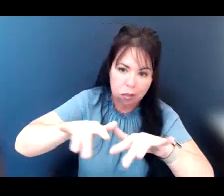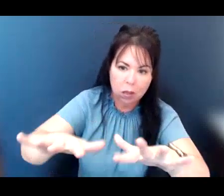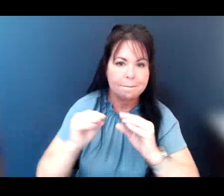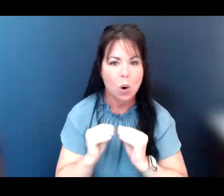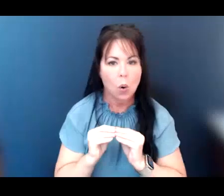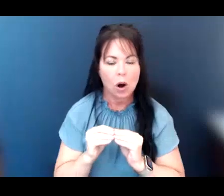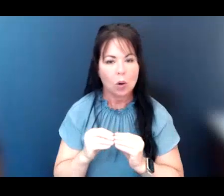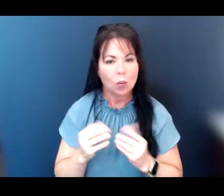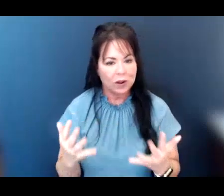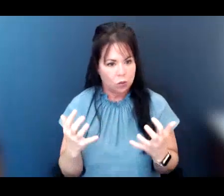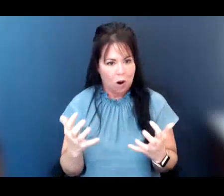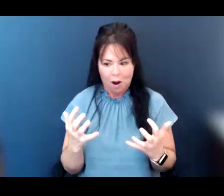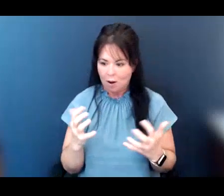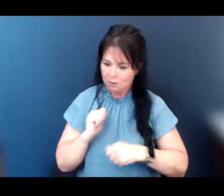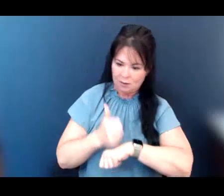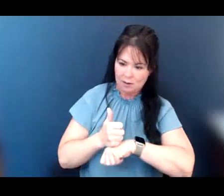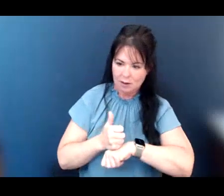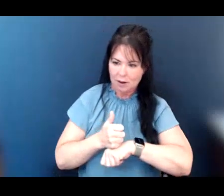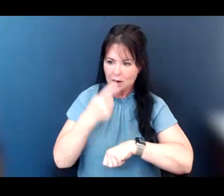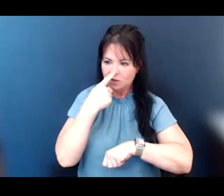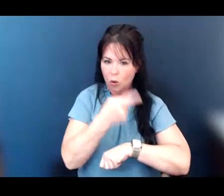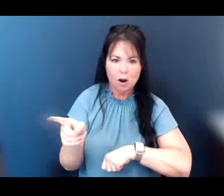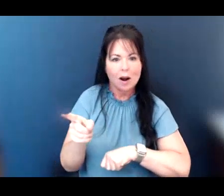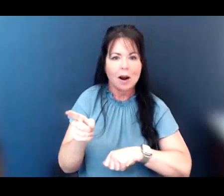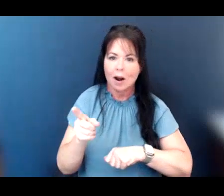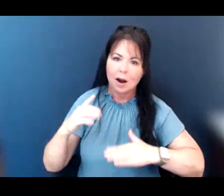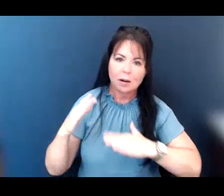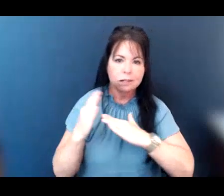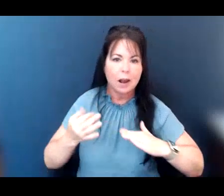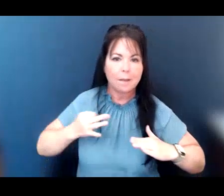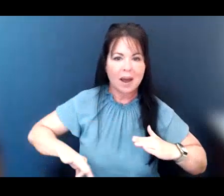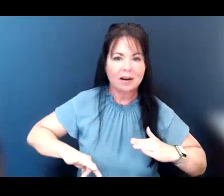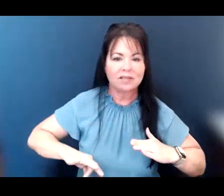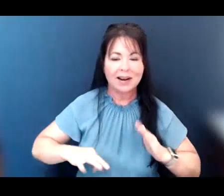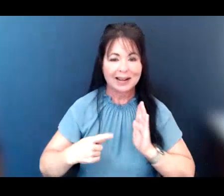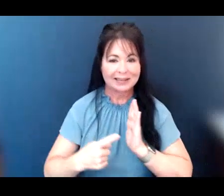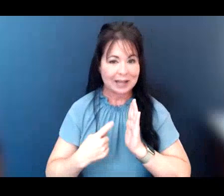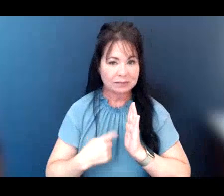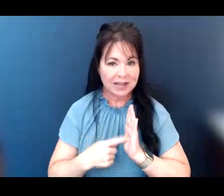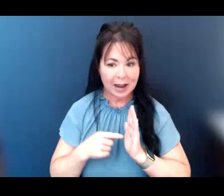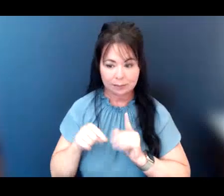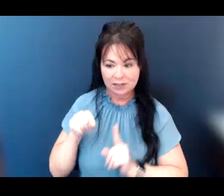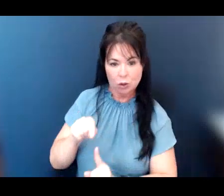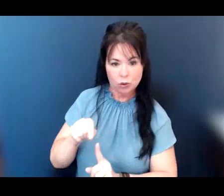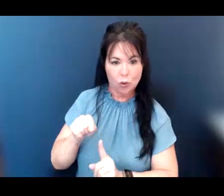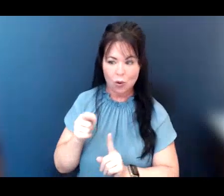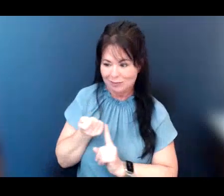But those people who need those accessibility features, sometimes they can be a real small percentage of your users. And so it's easy to say, well, but it's really not going